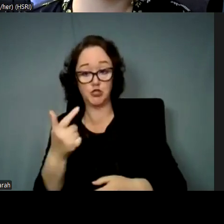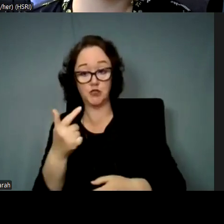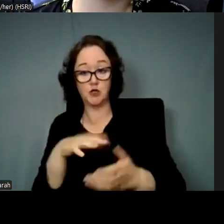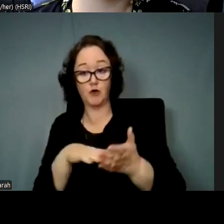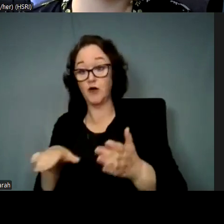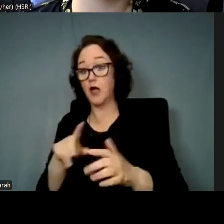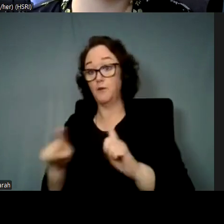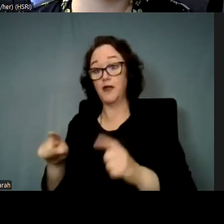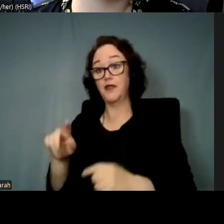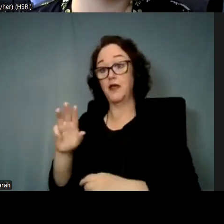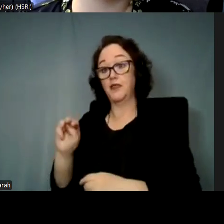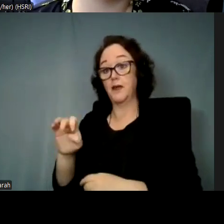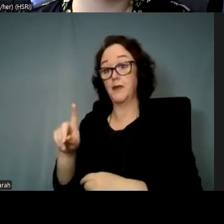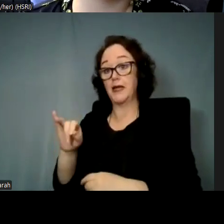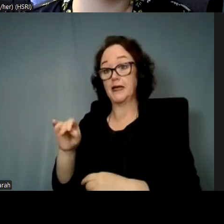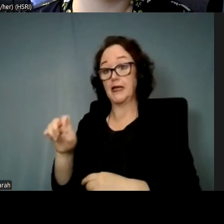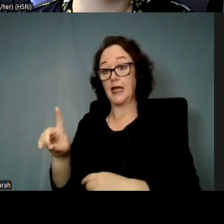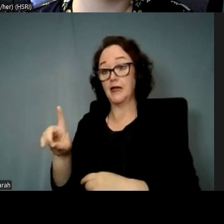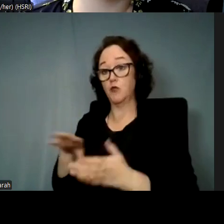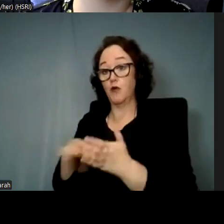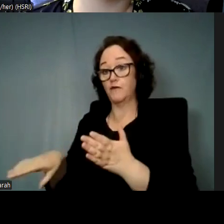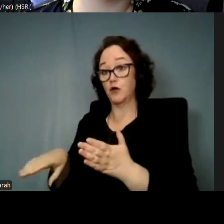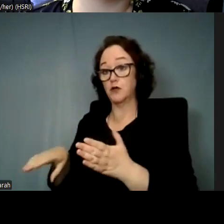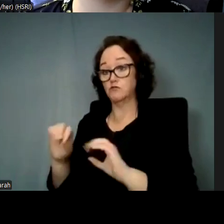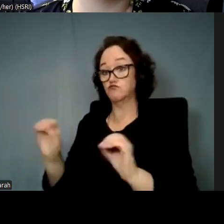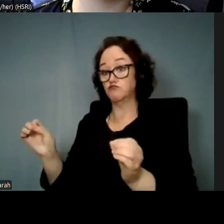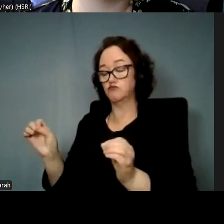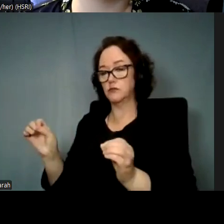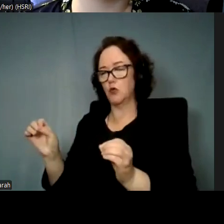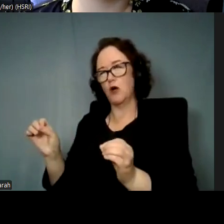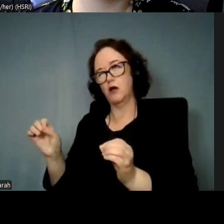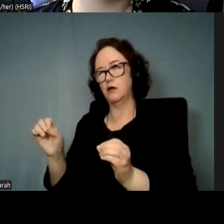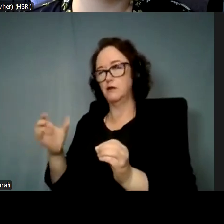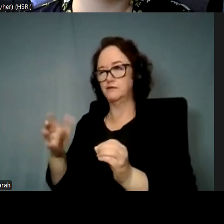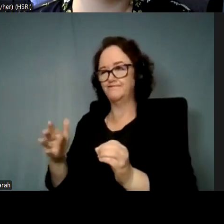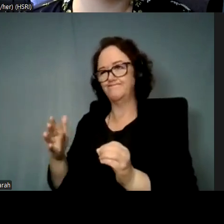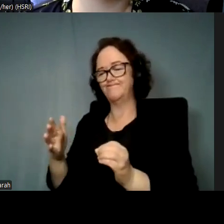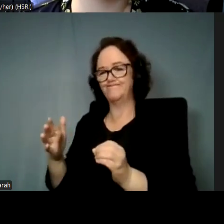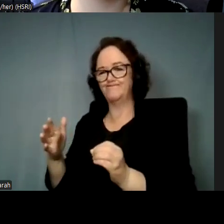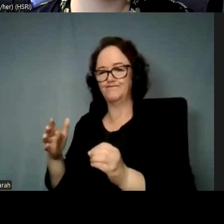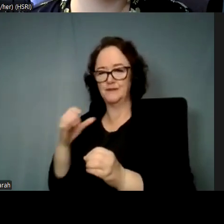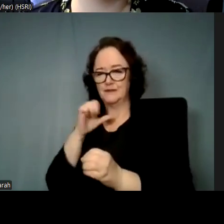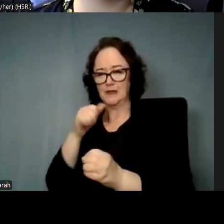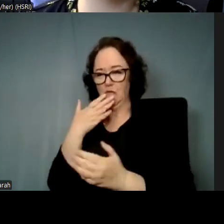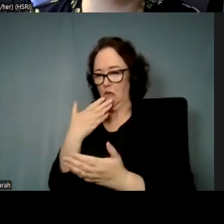executed. So a bunch of disability advocates got together and just started having conversations about the